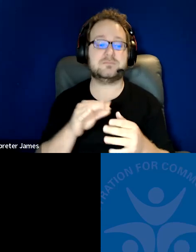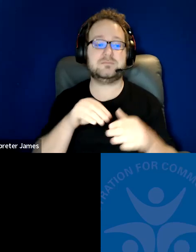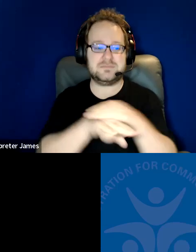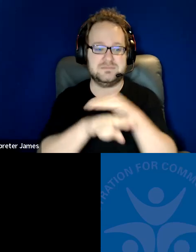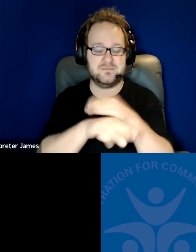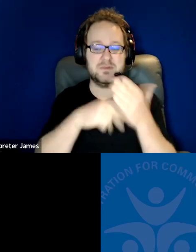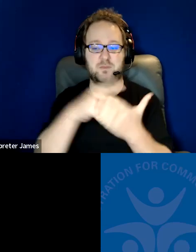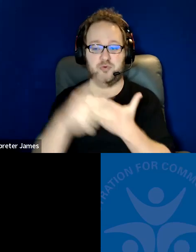access vaccines.